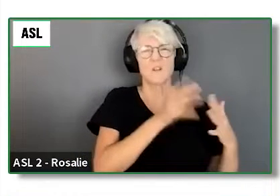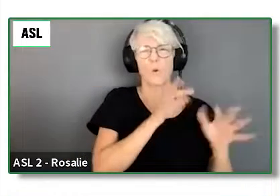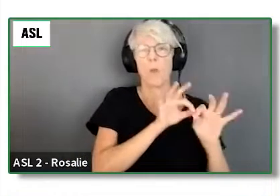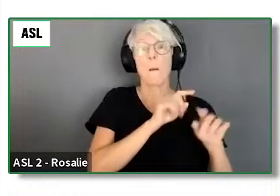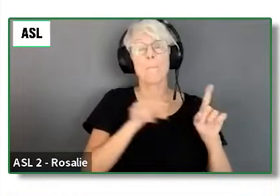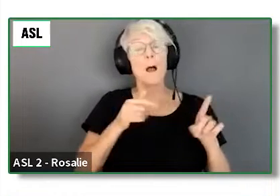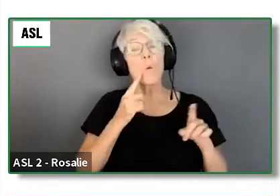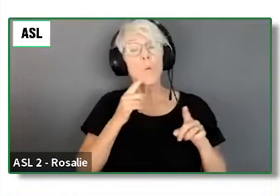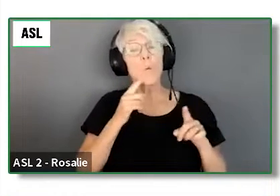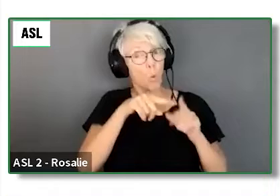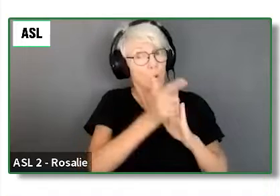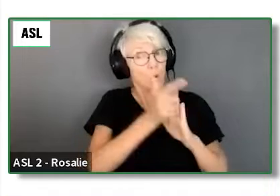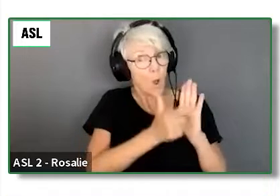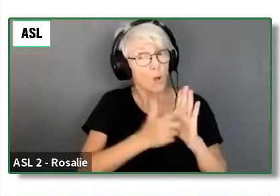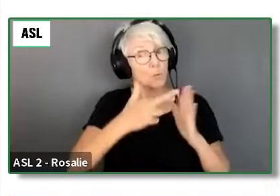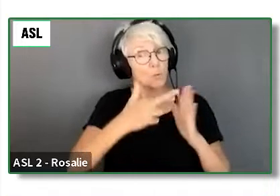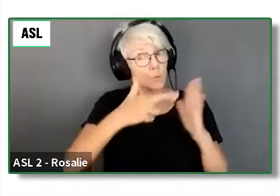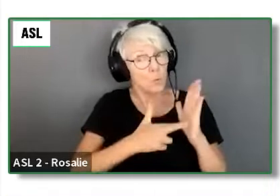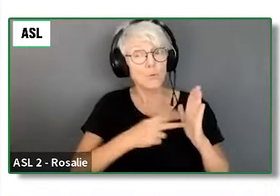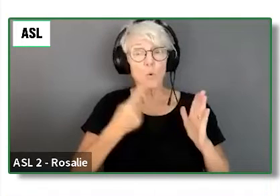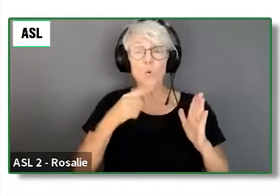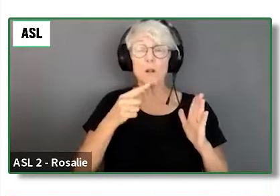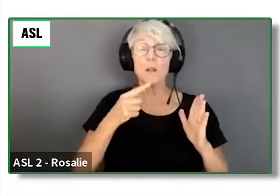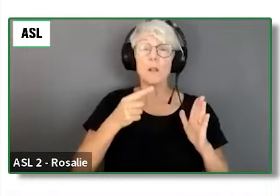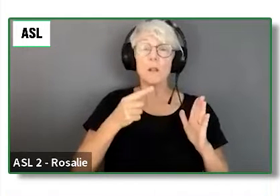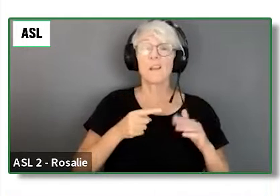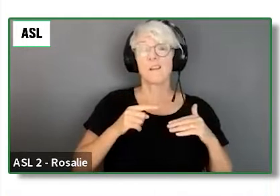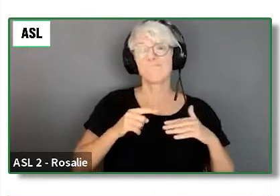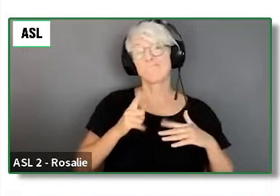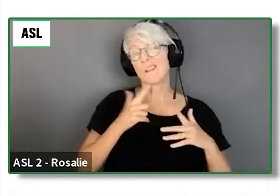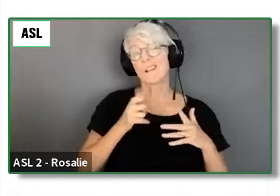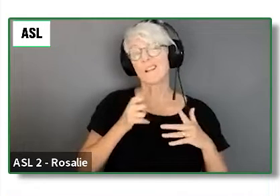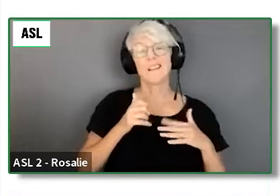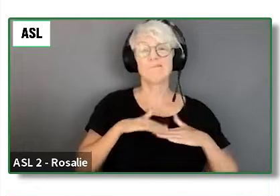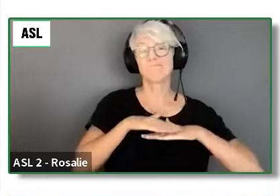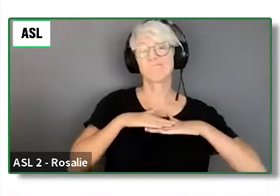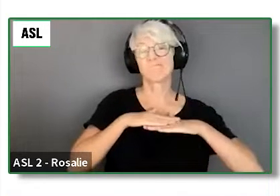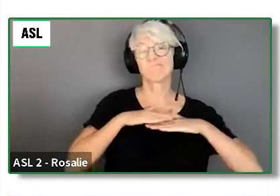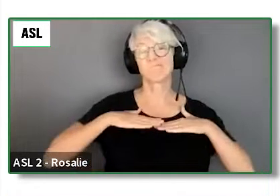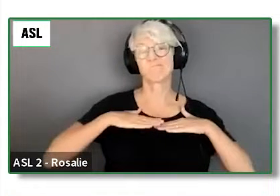exist. They really represent minimums and I want you to start thinking about the